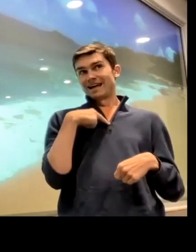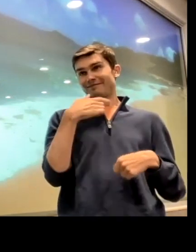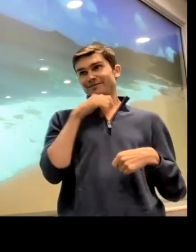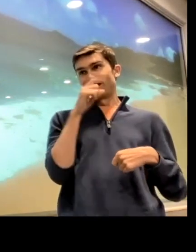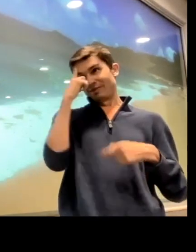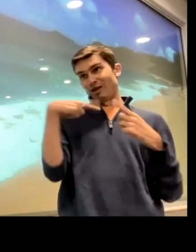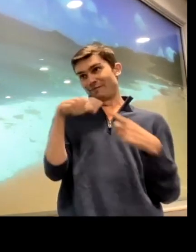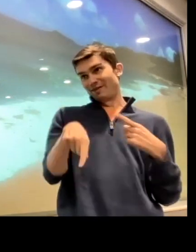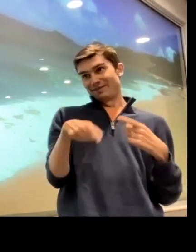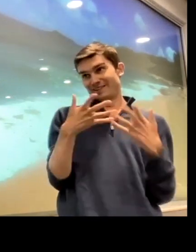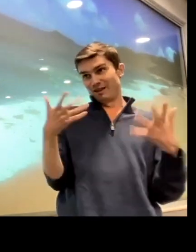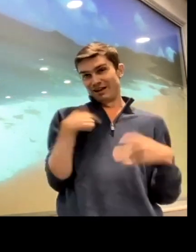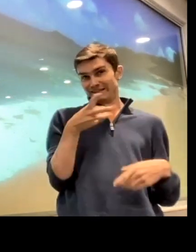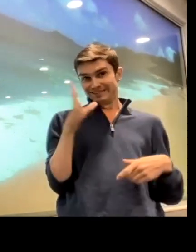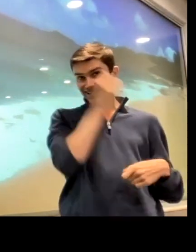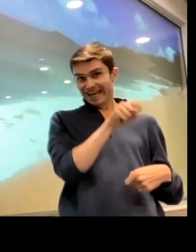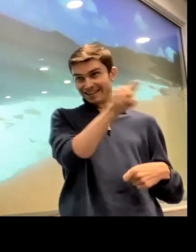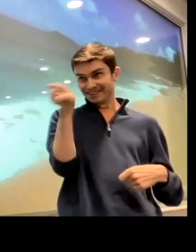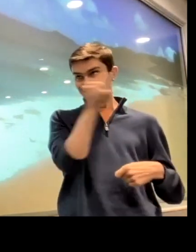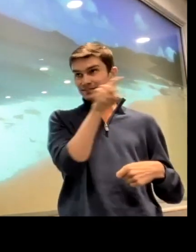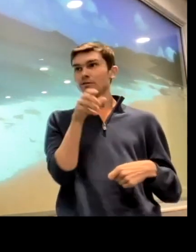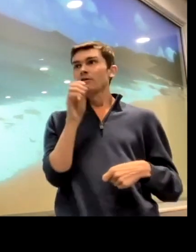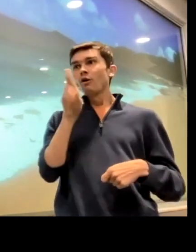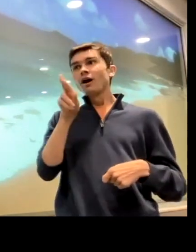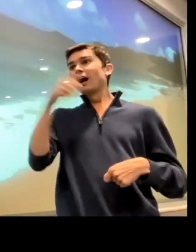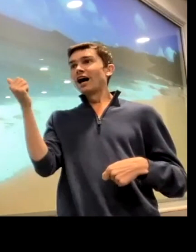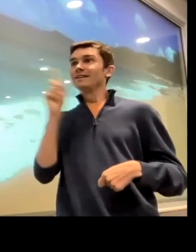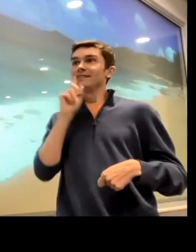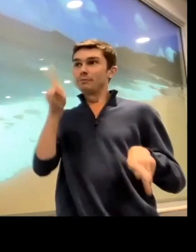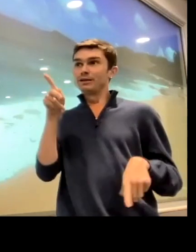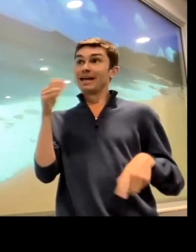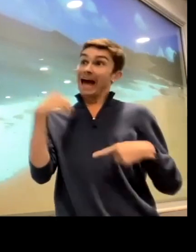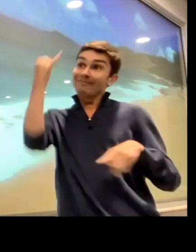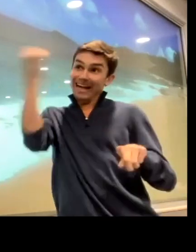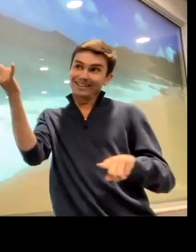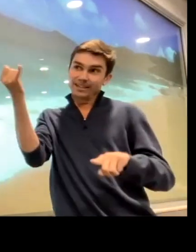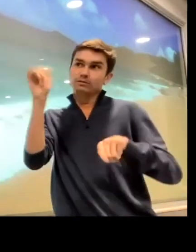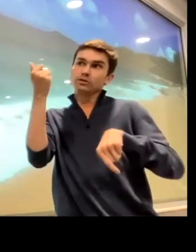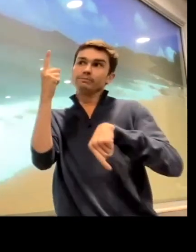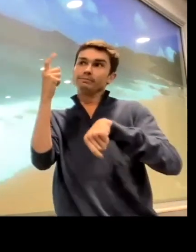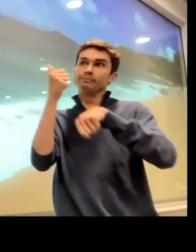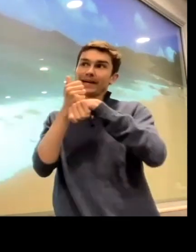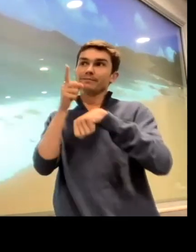so my assumption would be if let's say i'm here in. I think